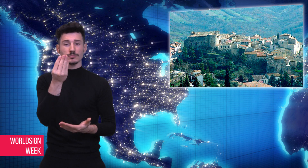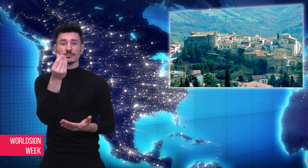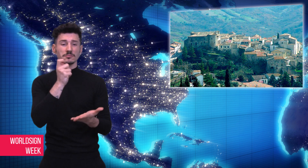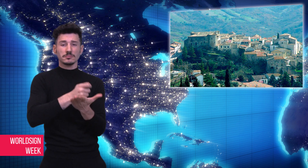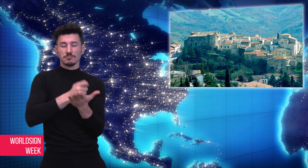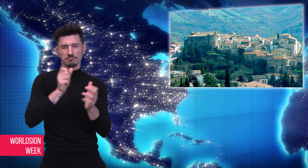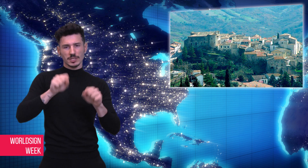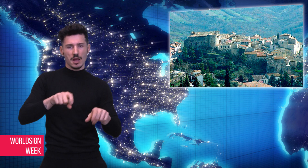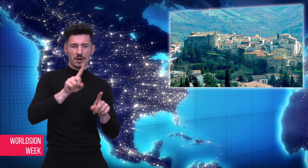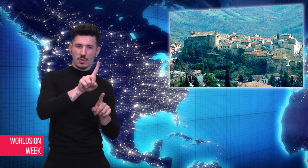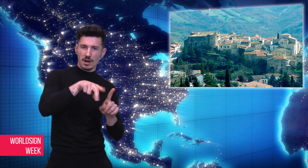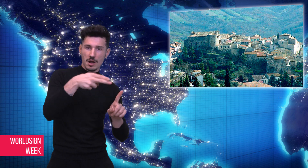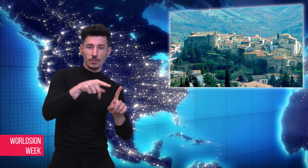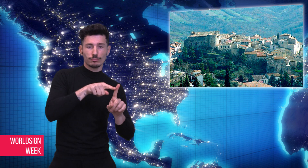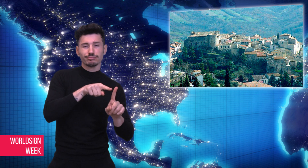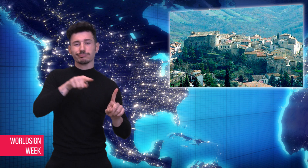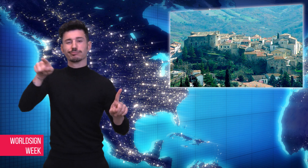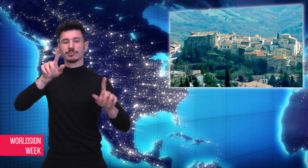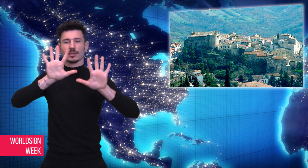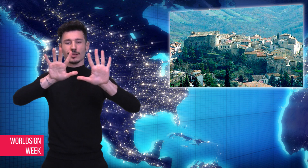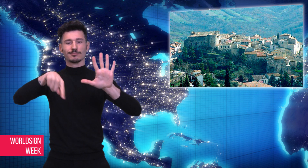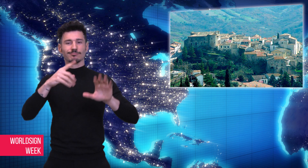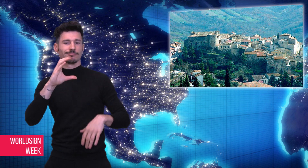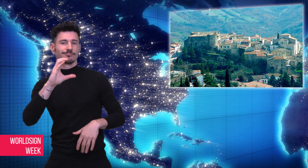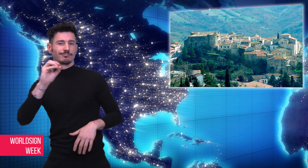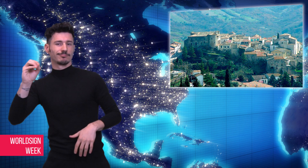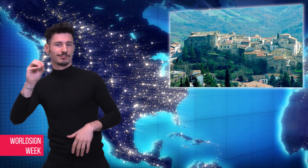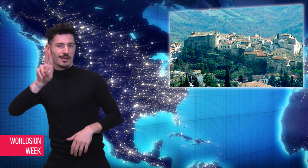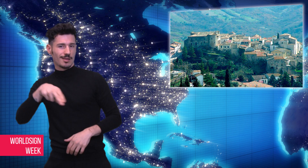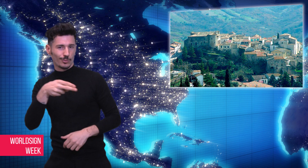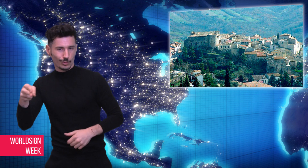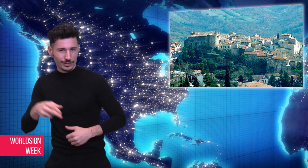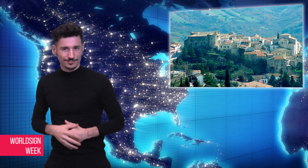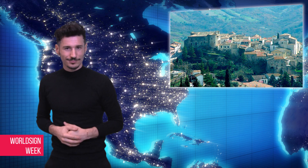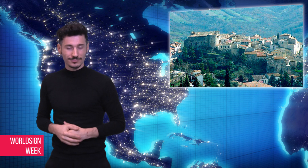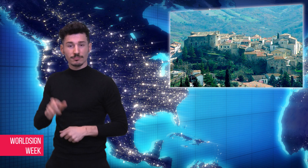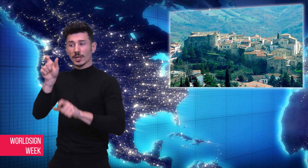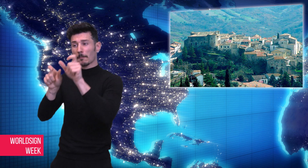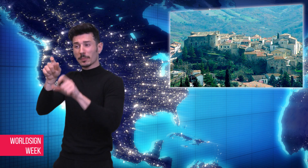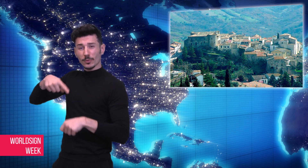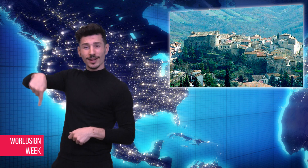requests from the buyers and many homes have been